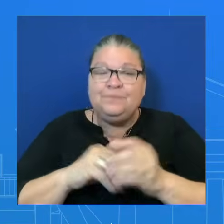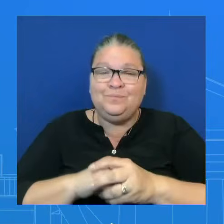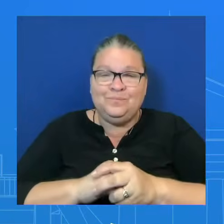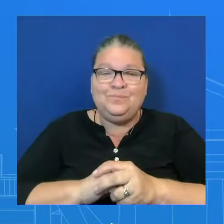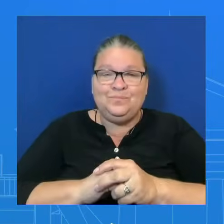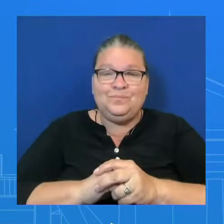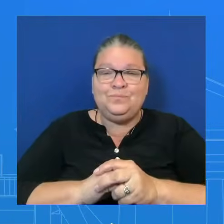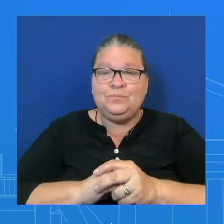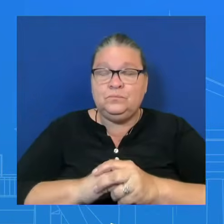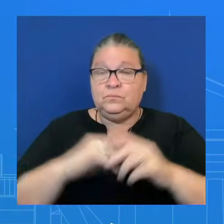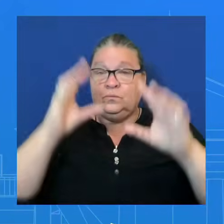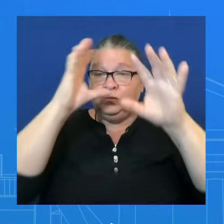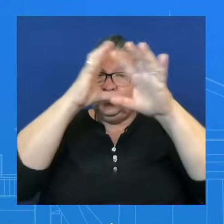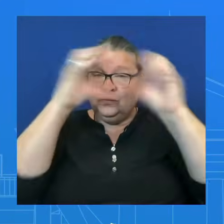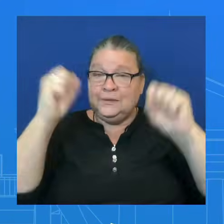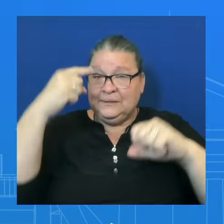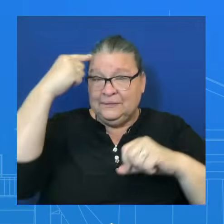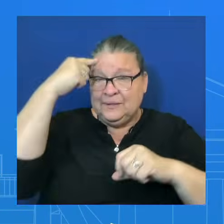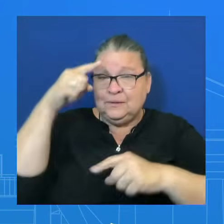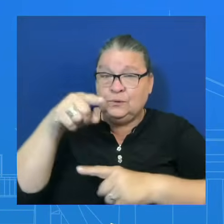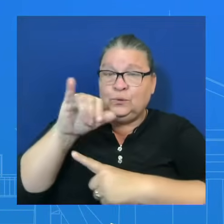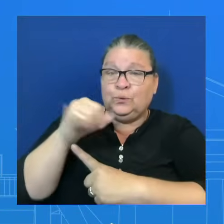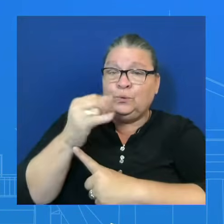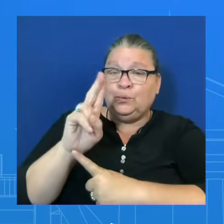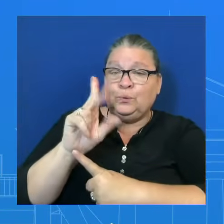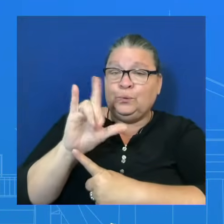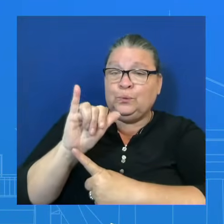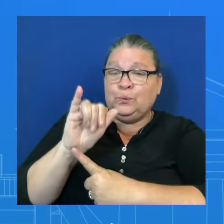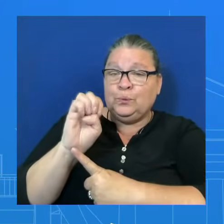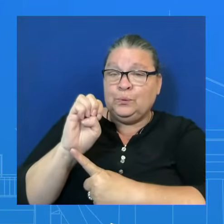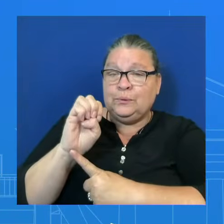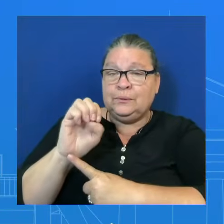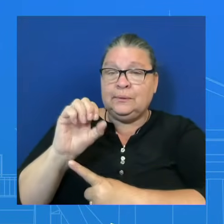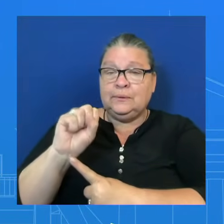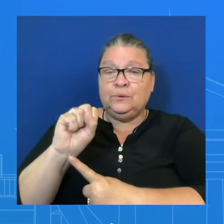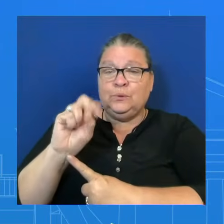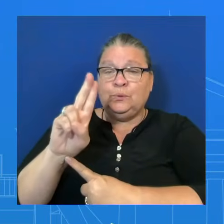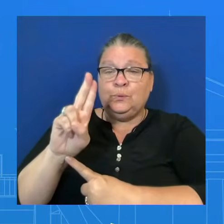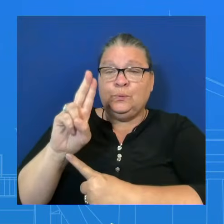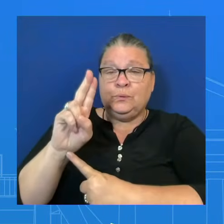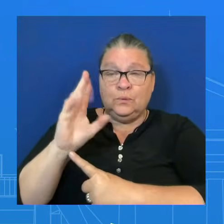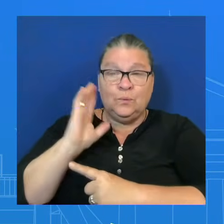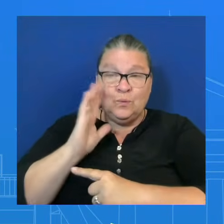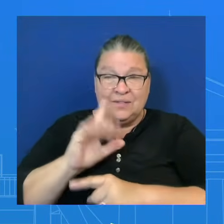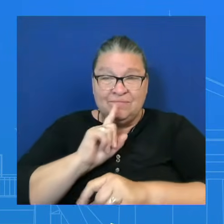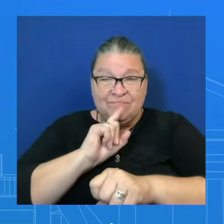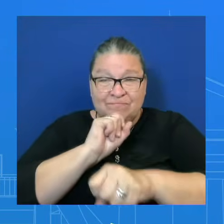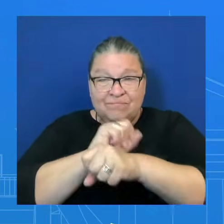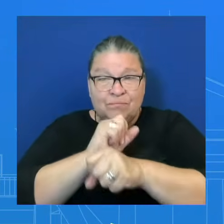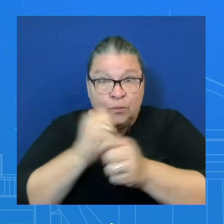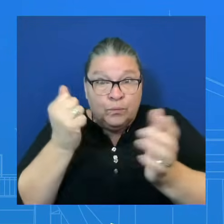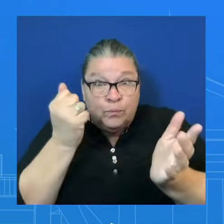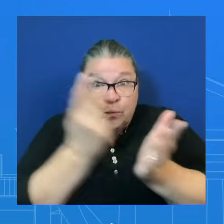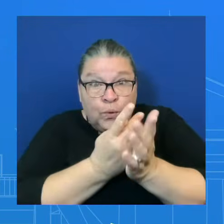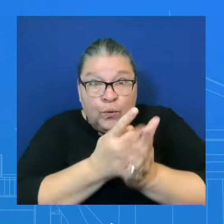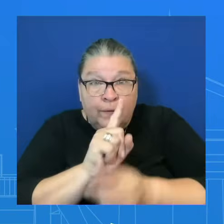Ms. Jean-Pierre: Yes. Yes, he has confidence that she will get through and, as you can imagine, that she has the support of this administration